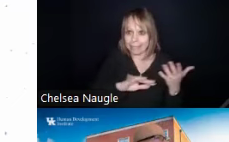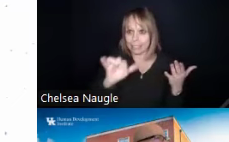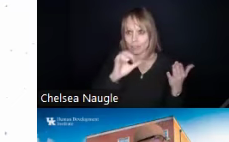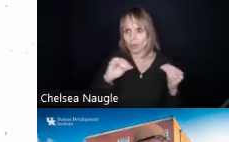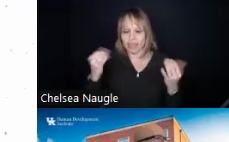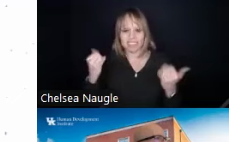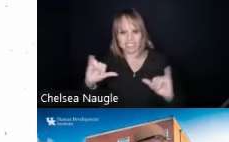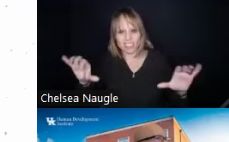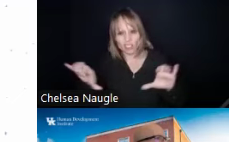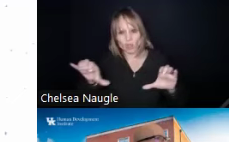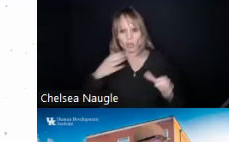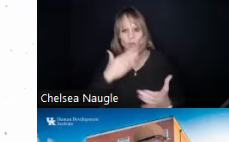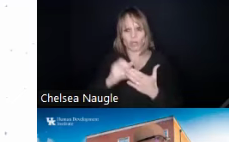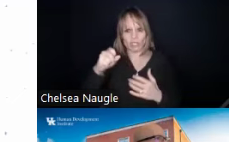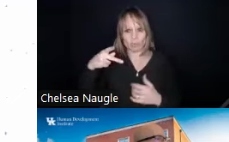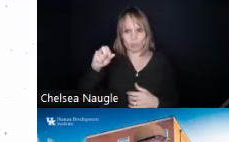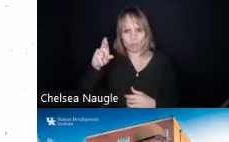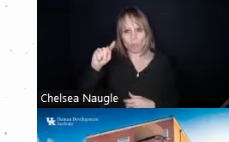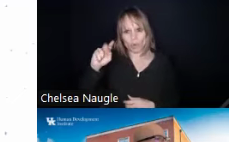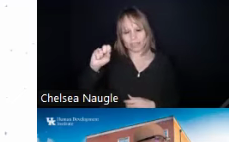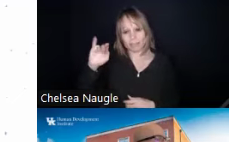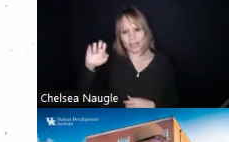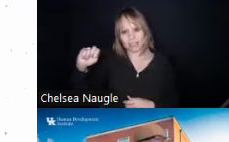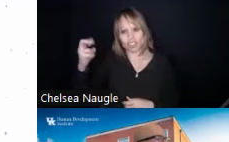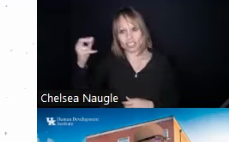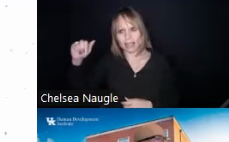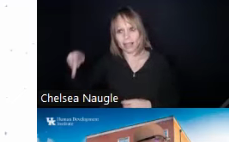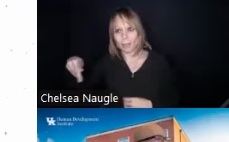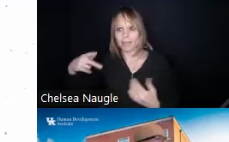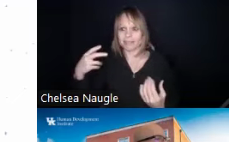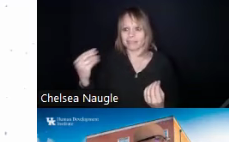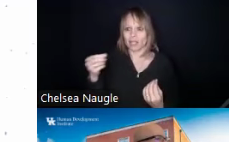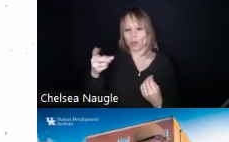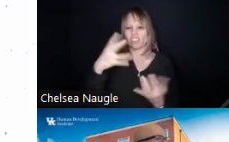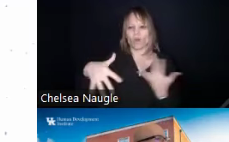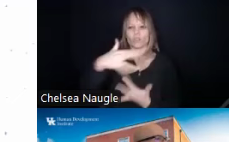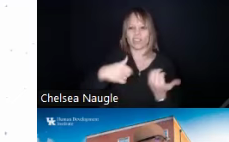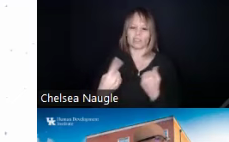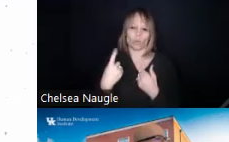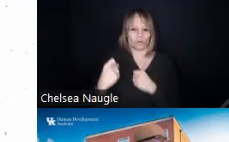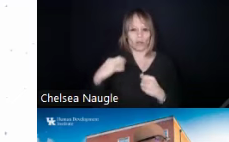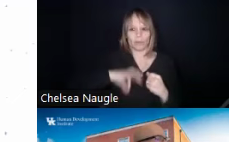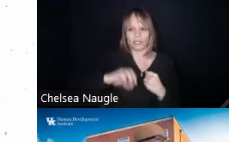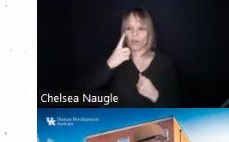obviously have mentioned is one of the things that really stands out as one of the benefits of being involved in athletic activities or training or